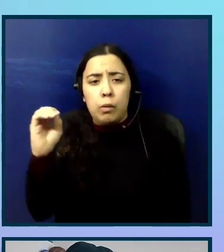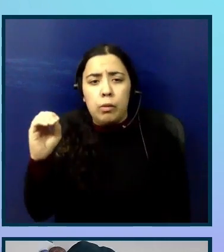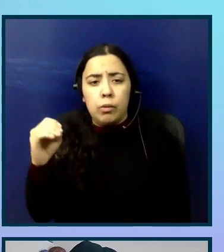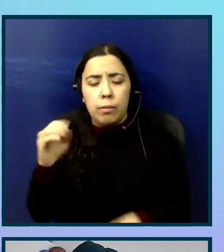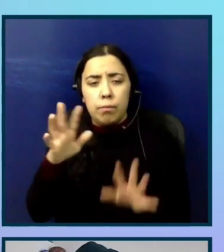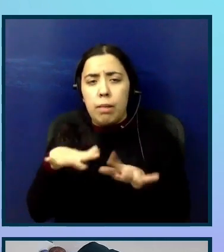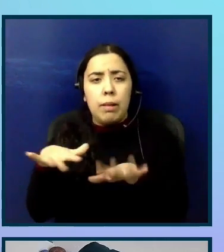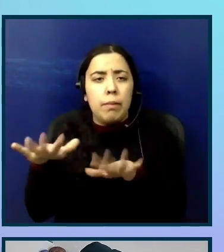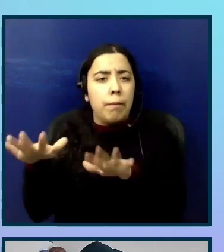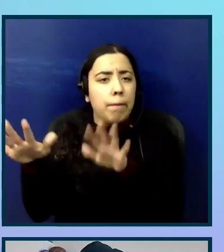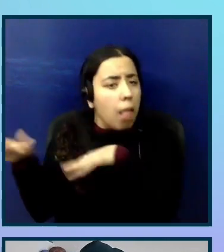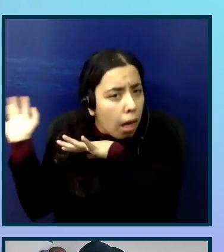blah, blah, blah, blah.